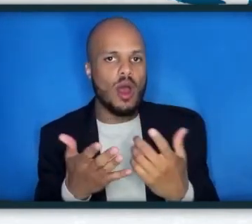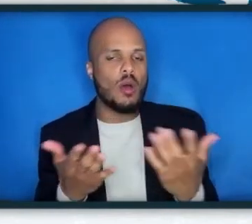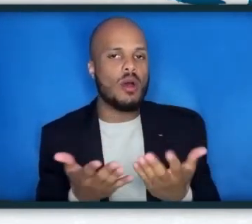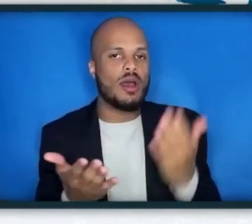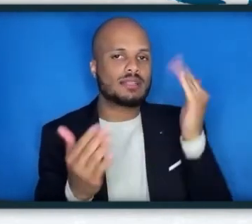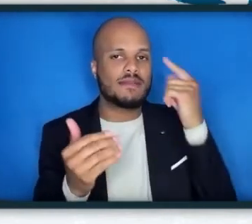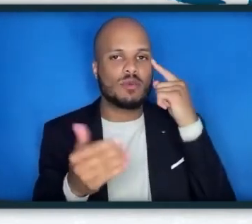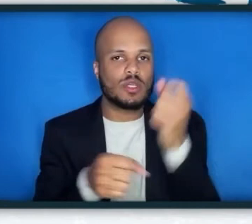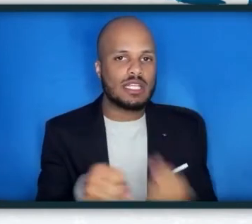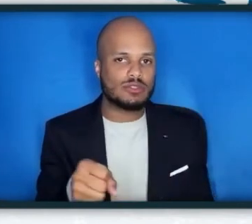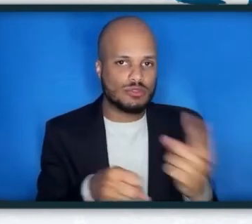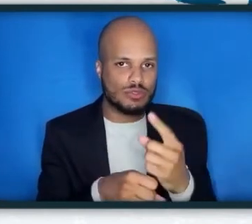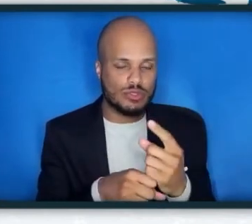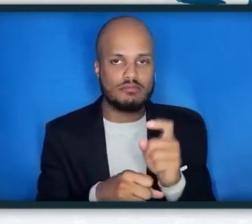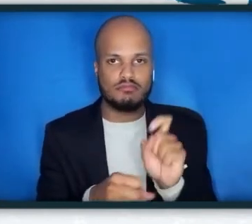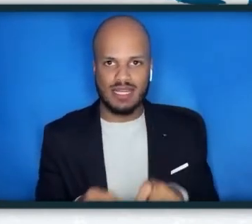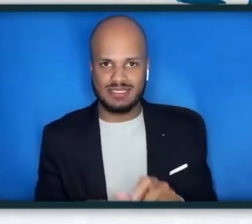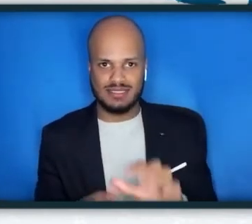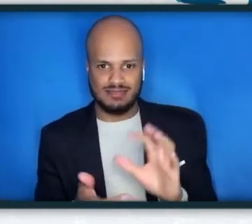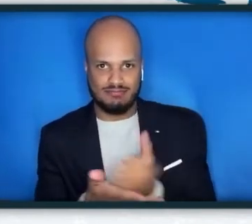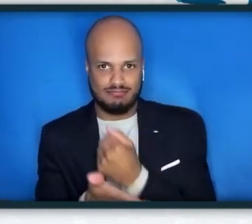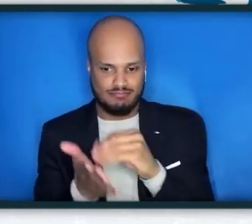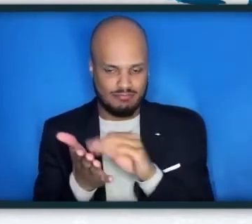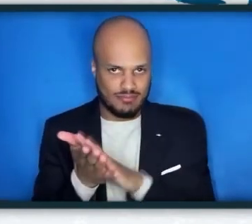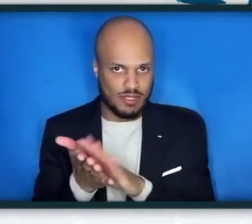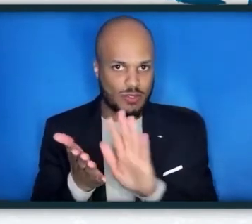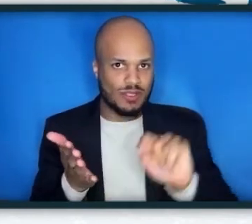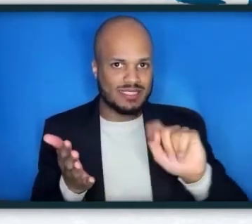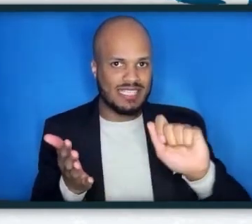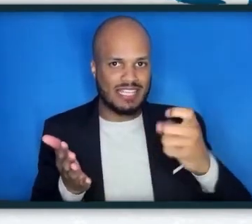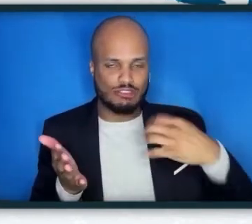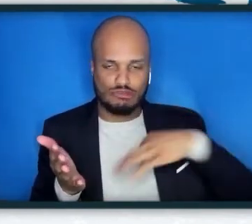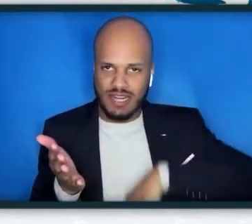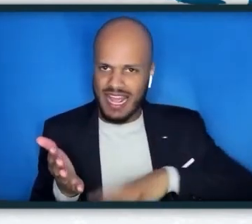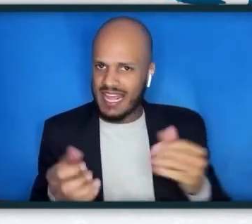To claim your tax credits and make sure you get the full amount of the stimulus payment